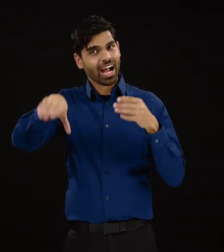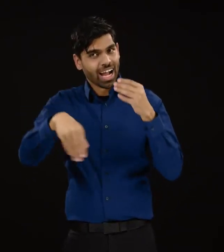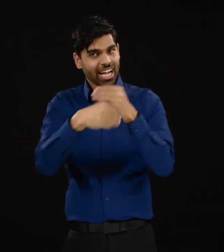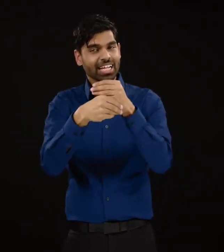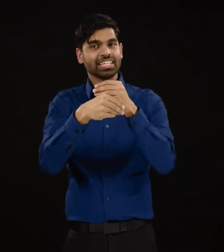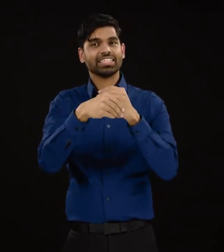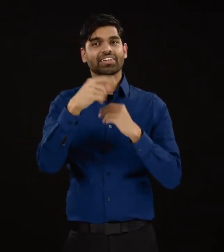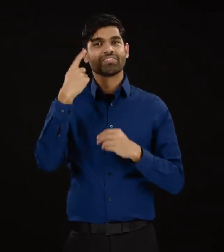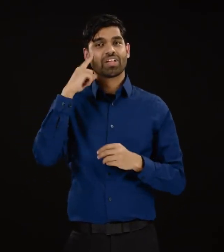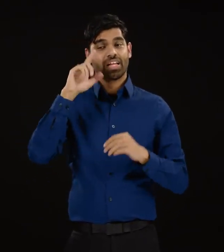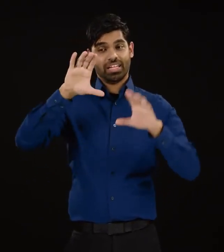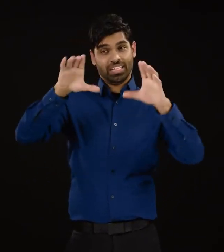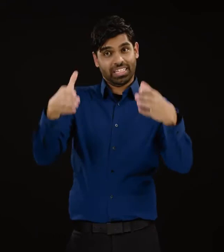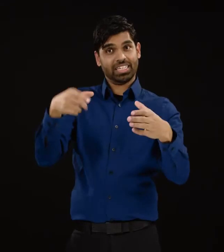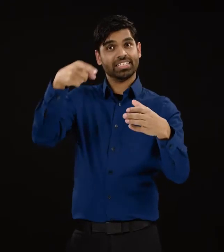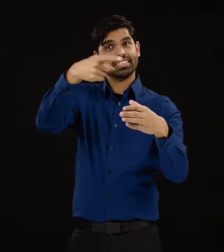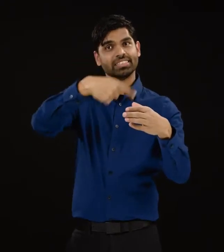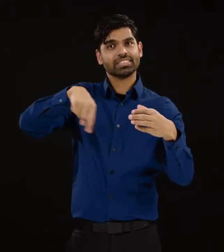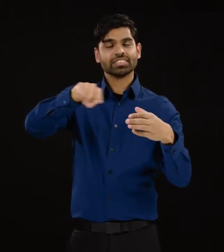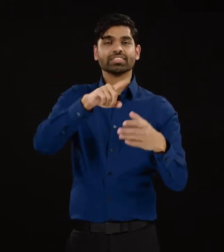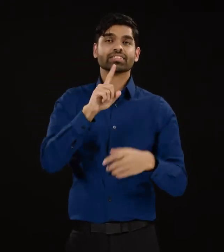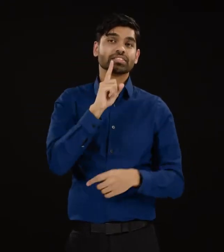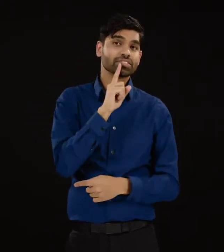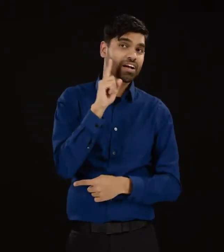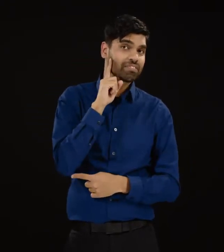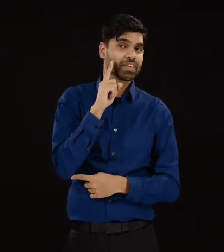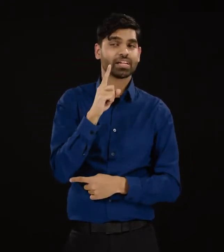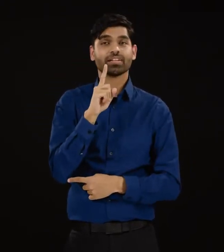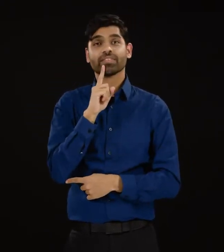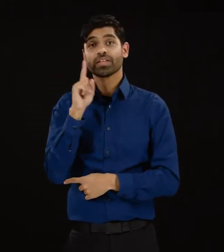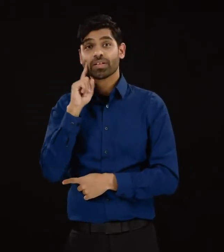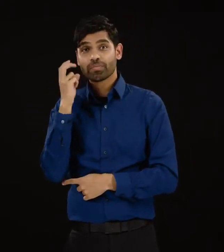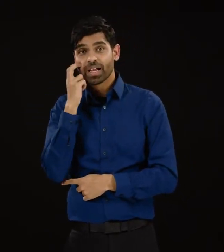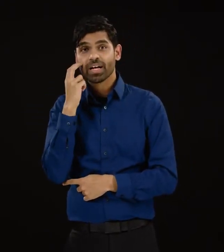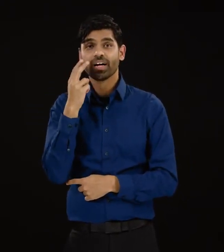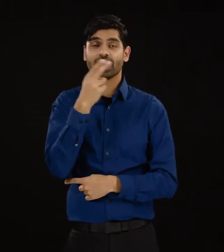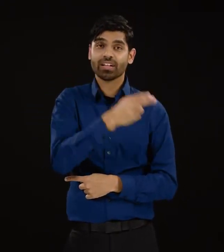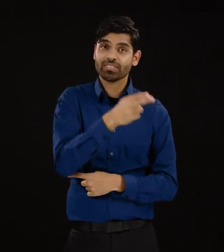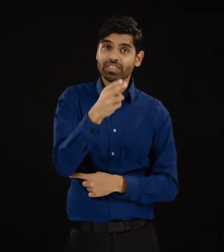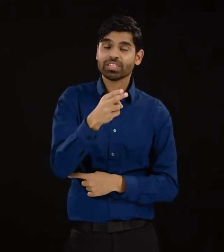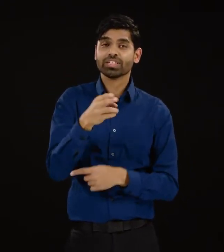Customers who are Deaf, Deaf-Blind, Hard of Hearing, or persons with a disability also have the right: